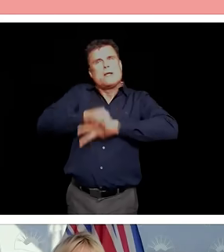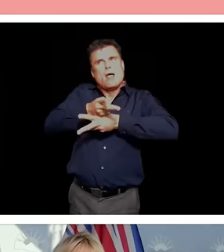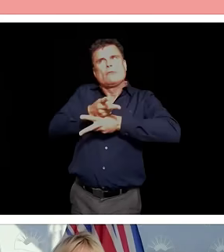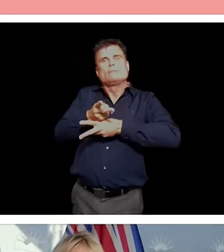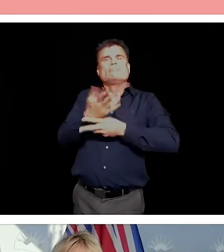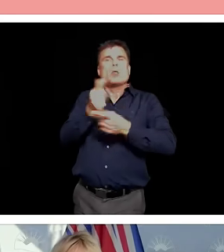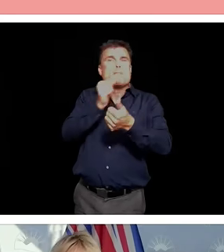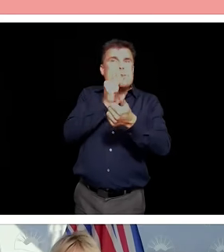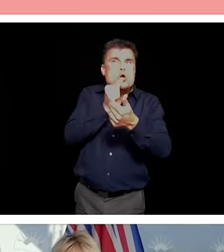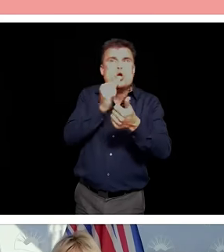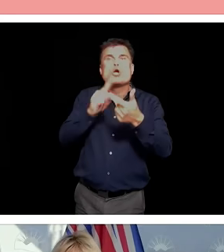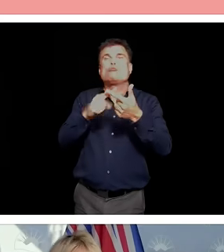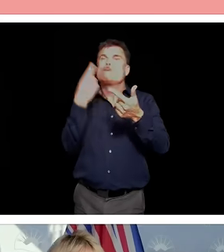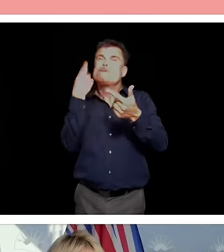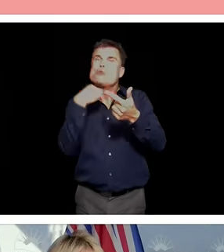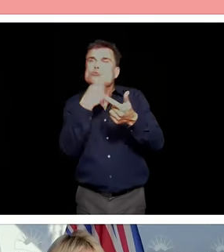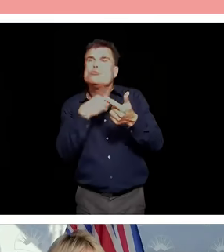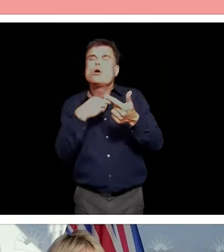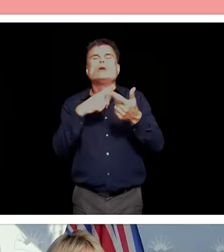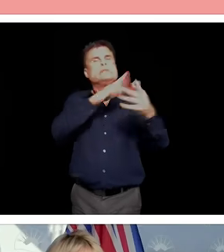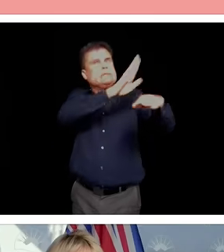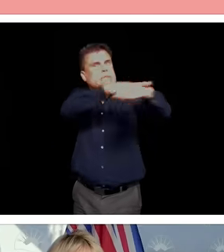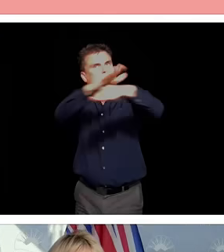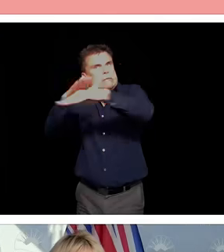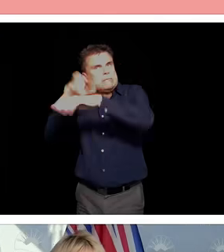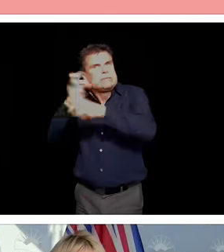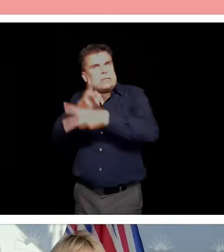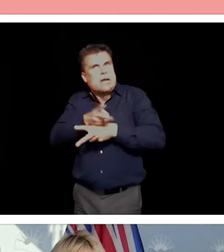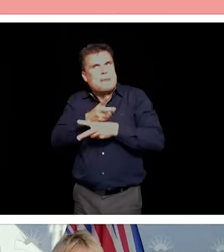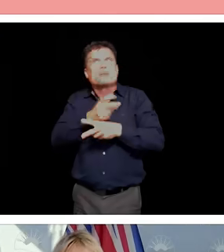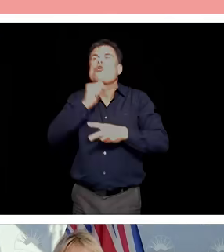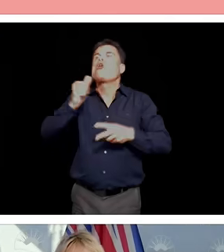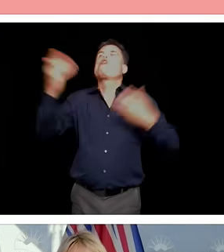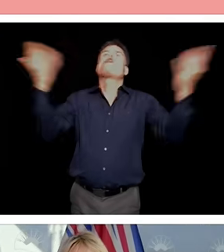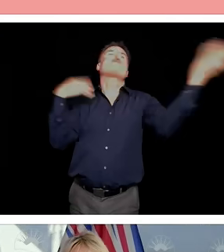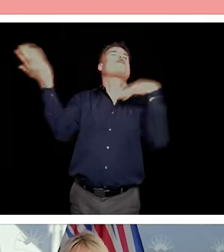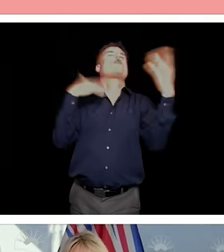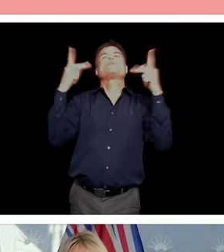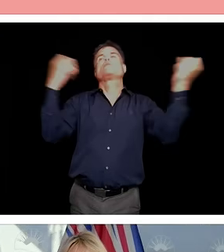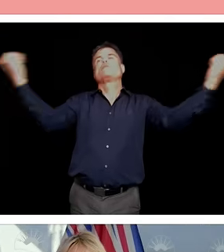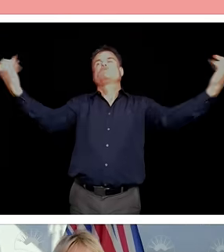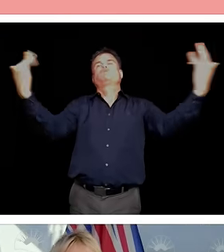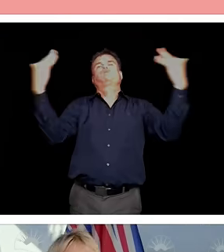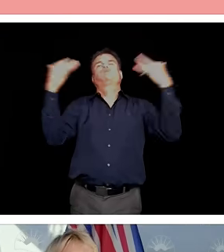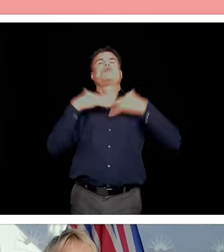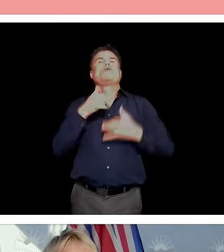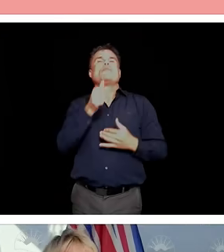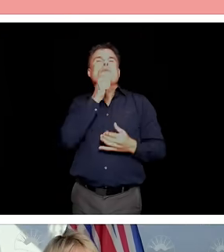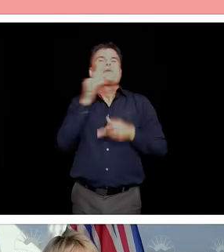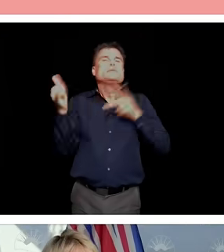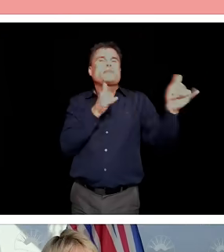testing was limited. This is again a reflection of an update on our likely source of infection.